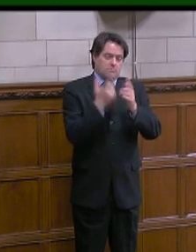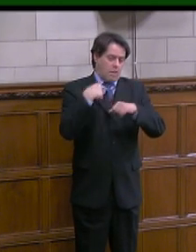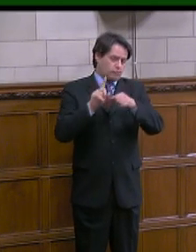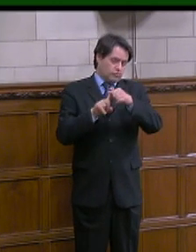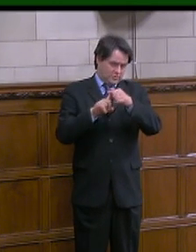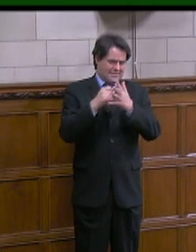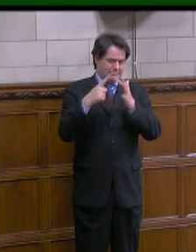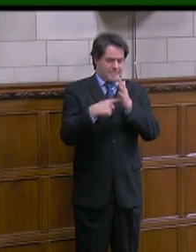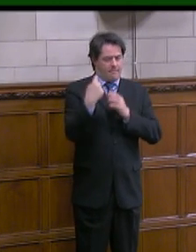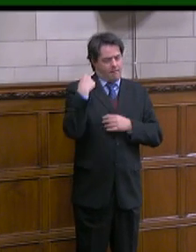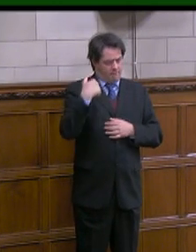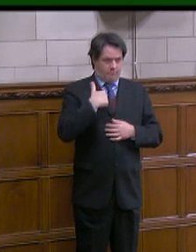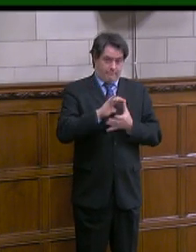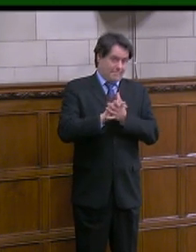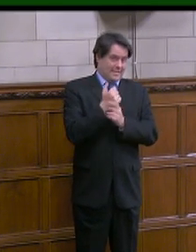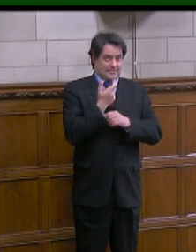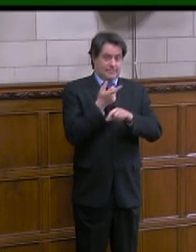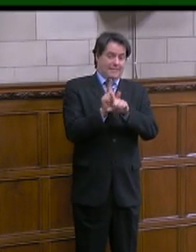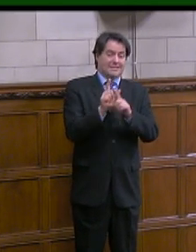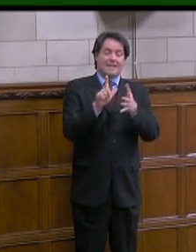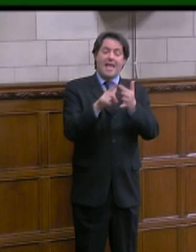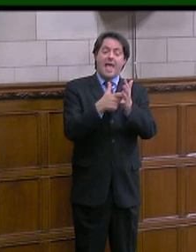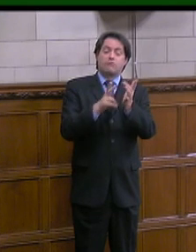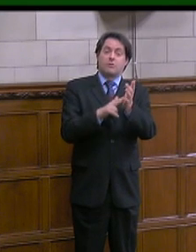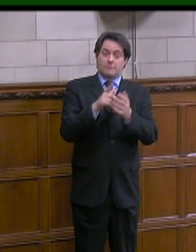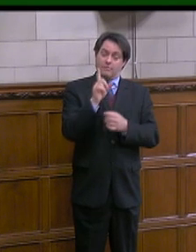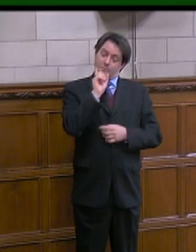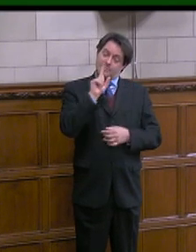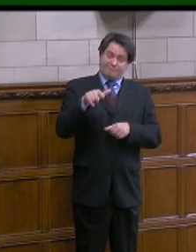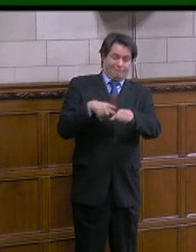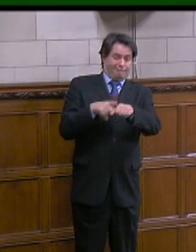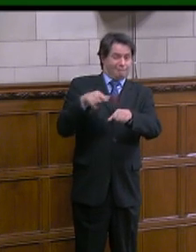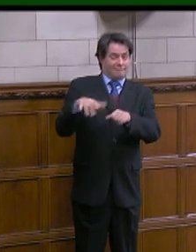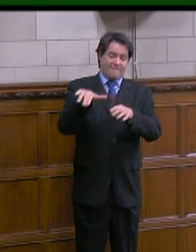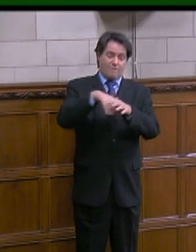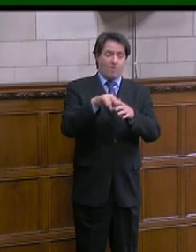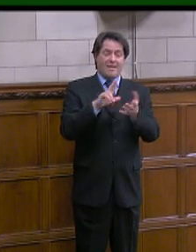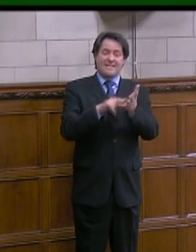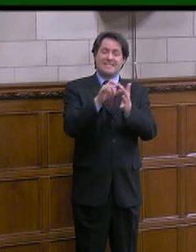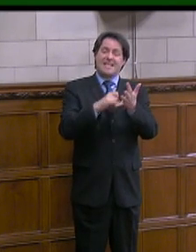Last September, I had the pleasure of meeting Erin, a young woman involved in the National Deaf Children’s Society.